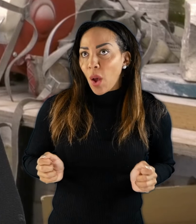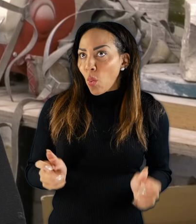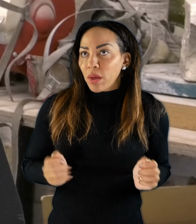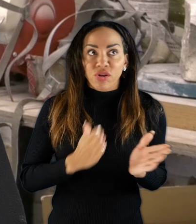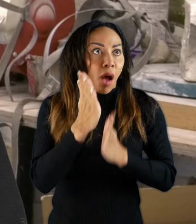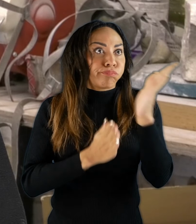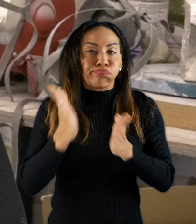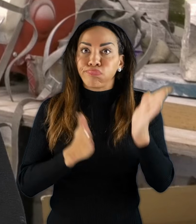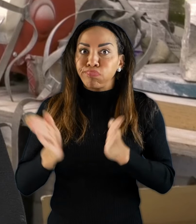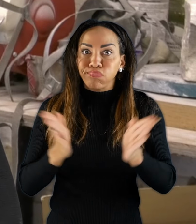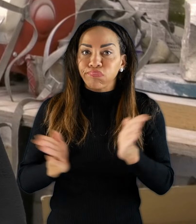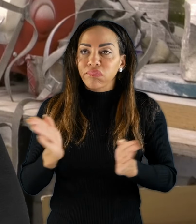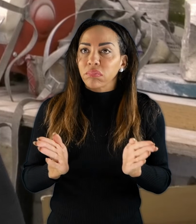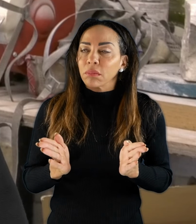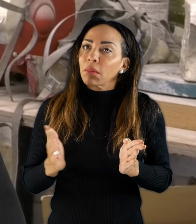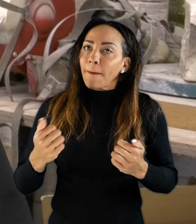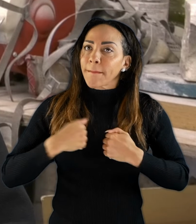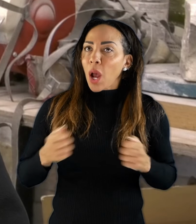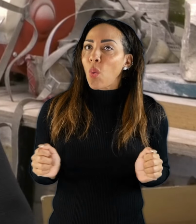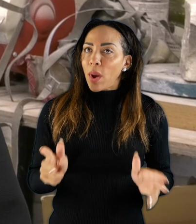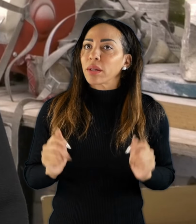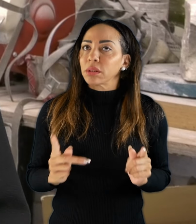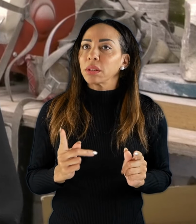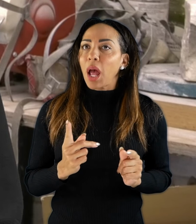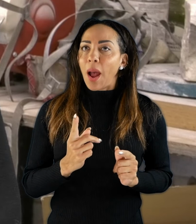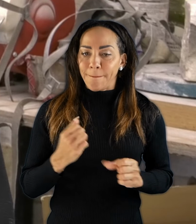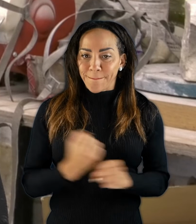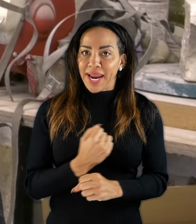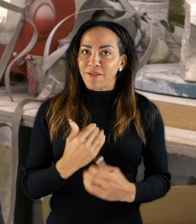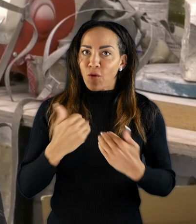good wheelchair, but it's made to measure. It's a bespoke wheelchair. It fits me perfectly.